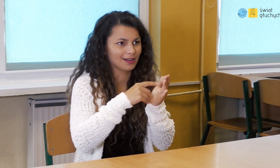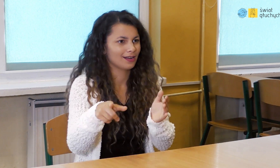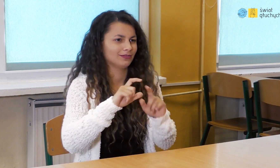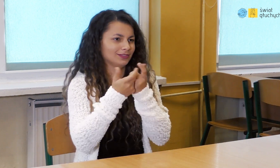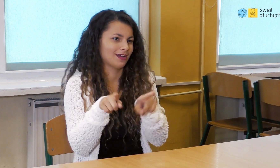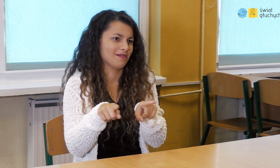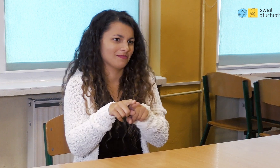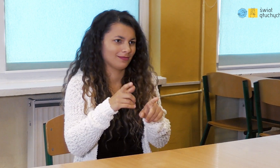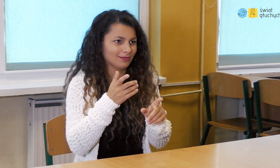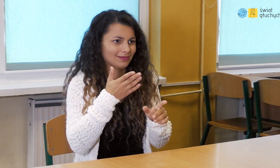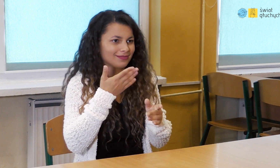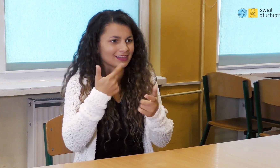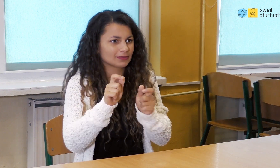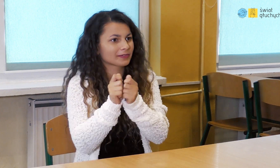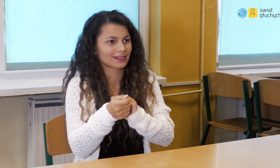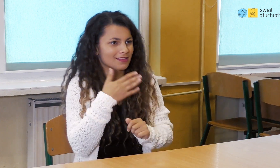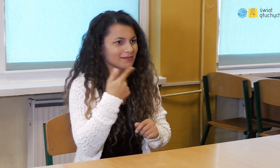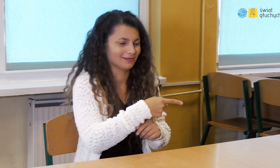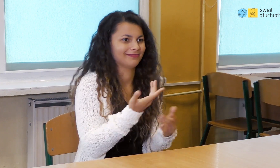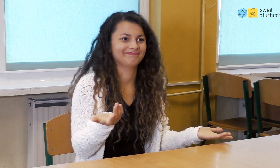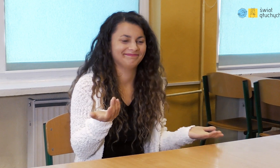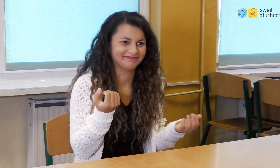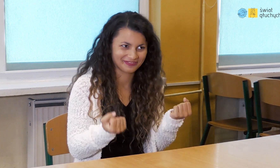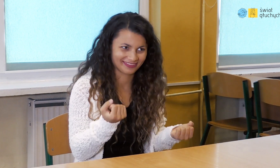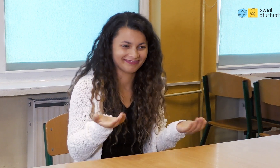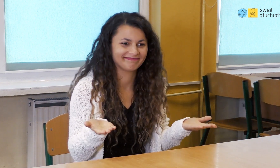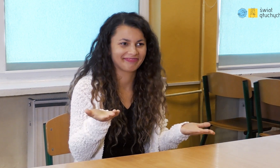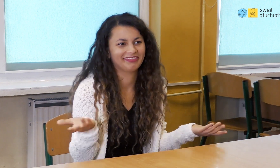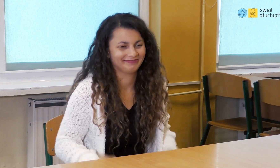while in English, it stays the same, nothing changes.